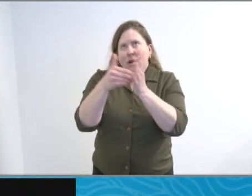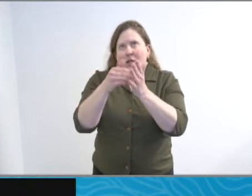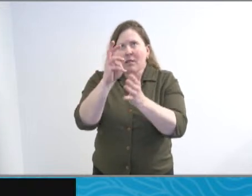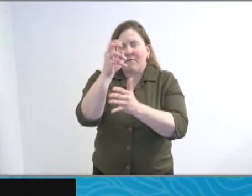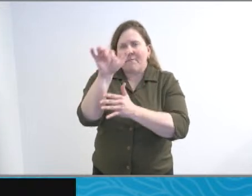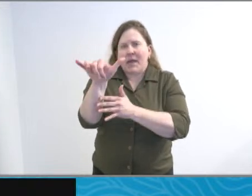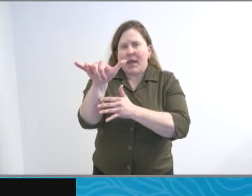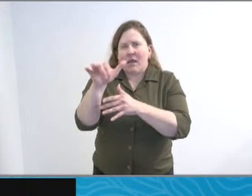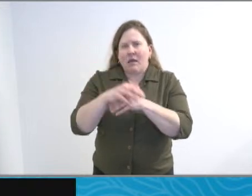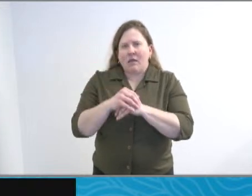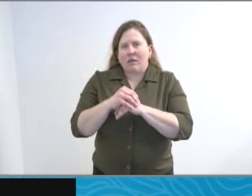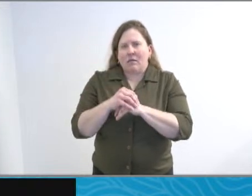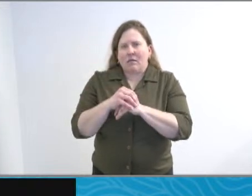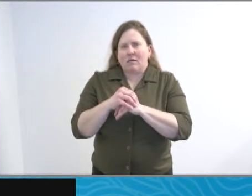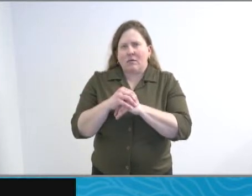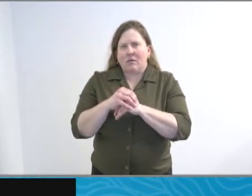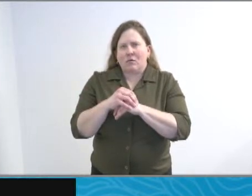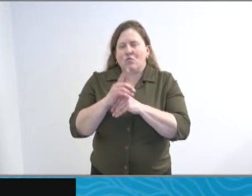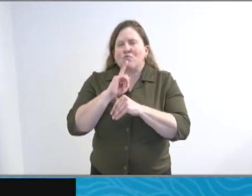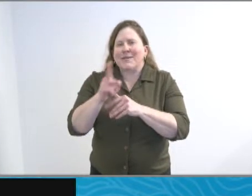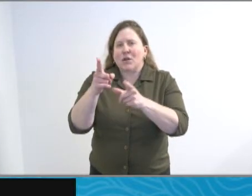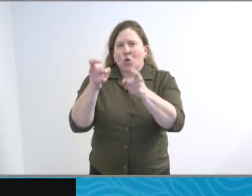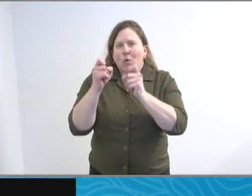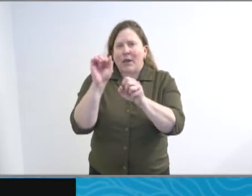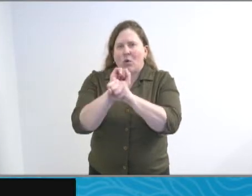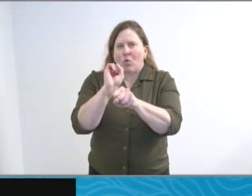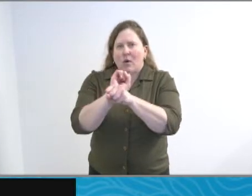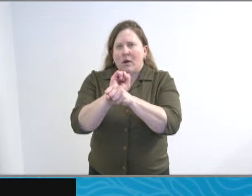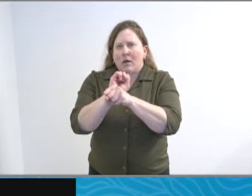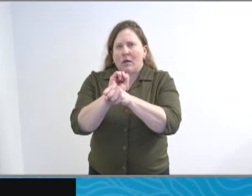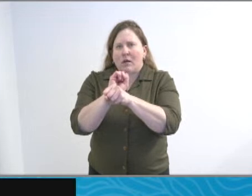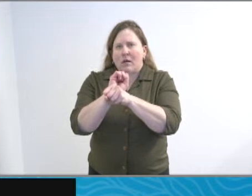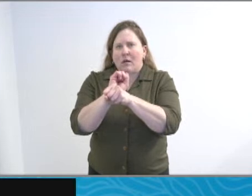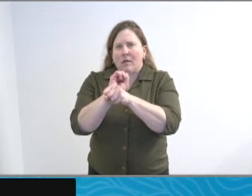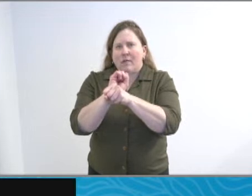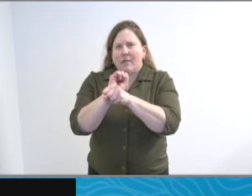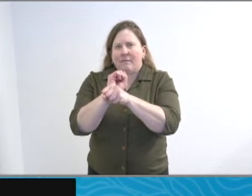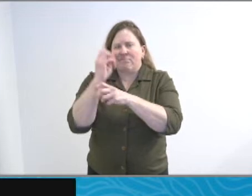really quick work of anticipating what the budget looks like